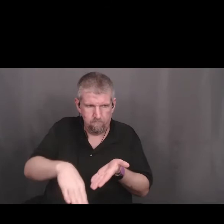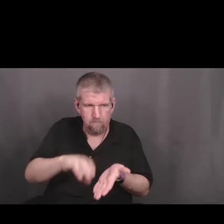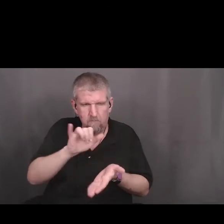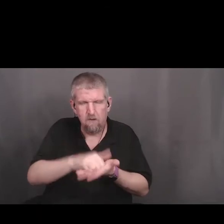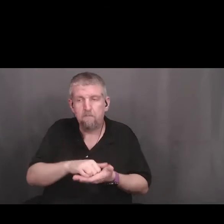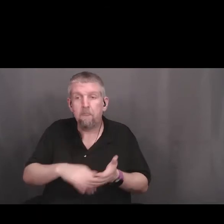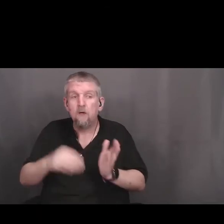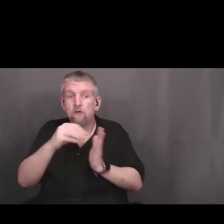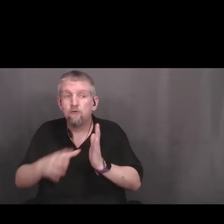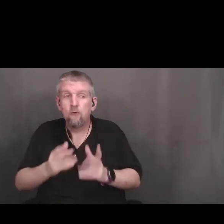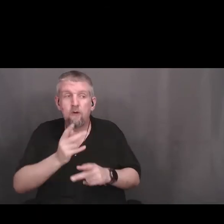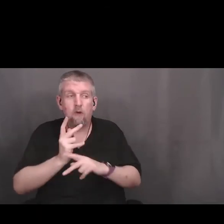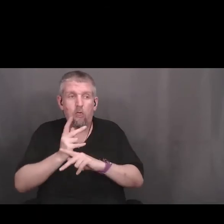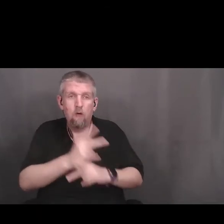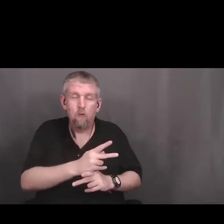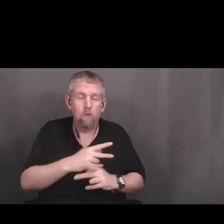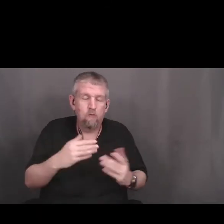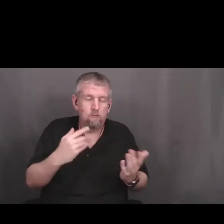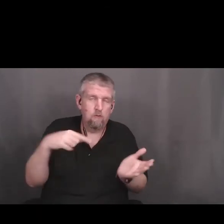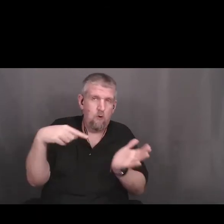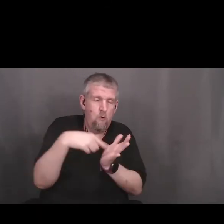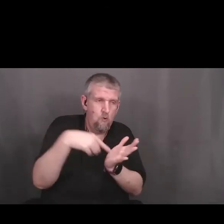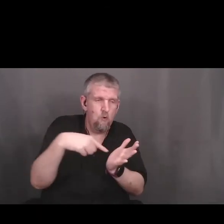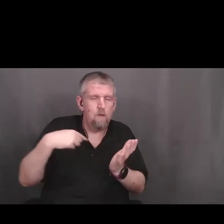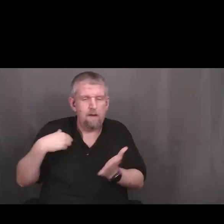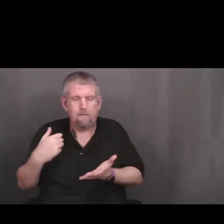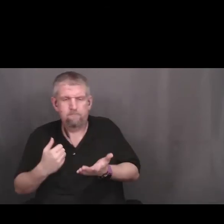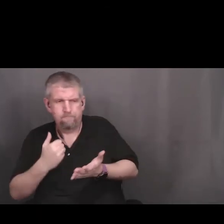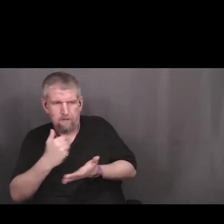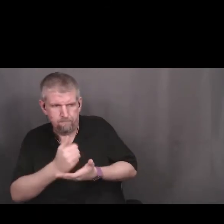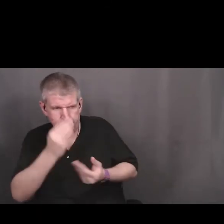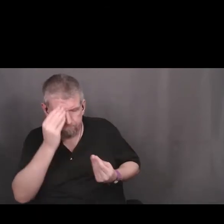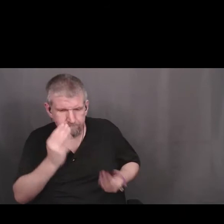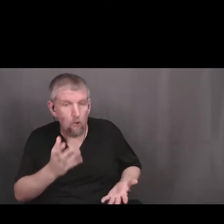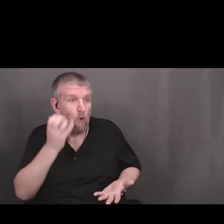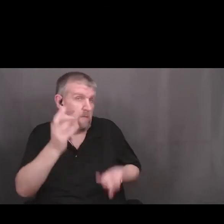or you can help provide information, again as Angie mentioned about total permanent disability discharge,